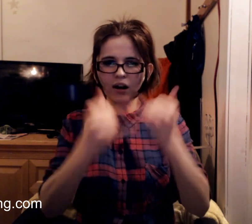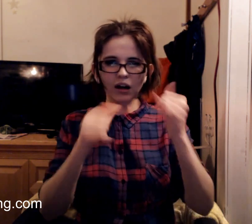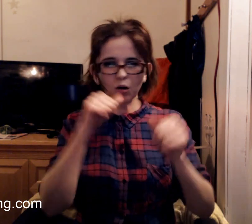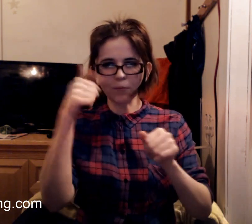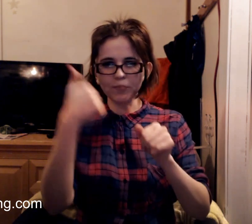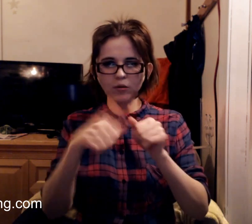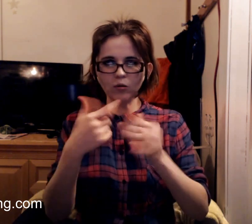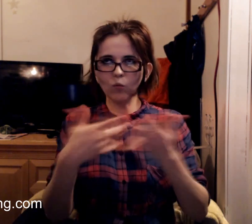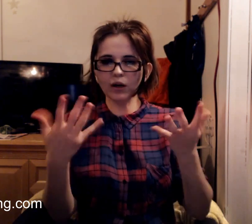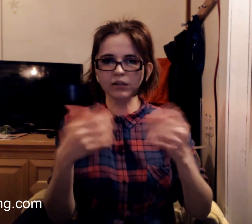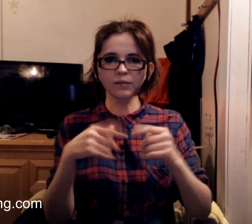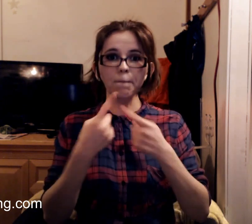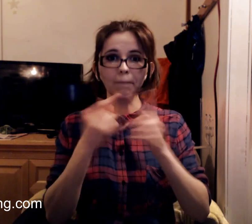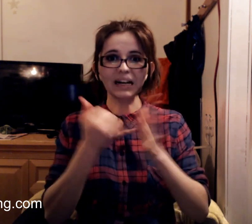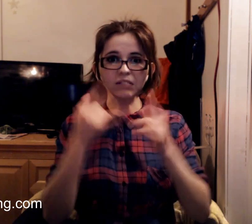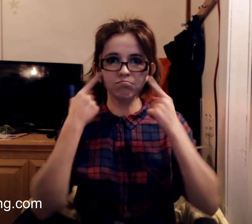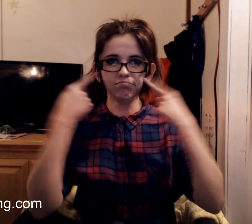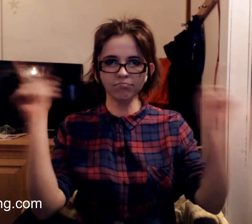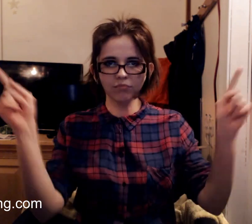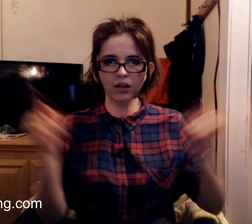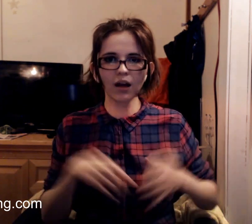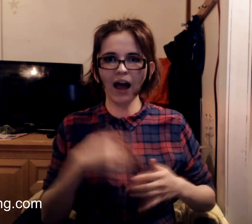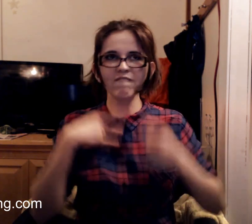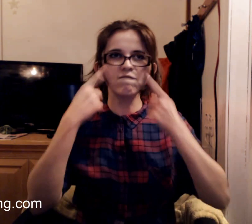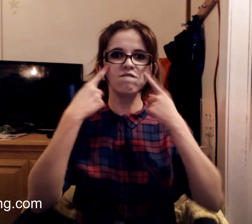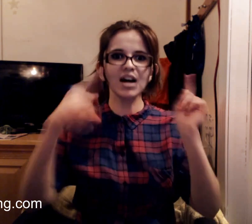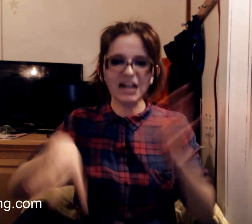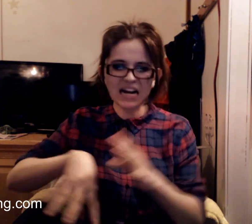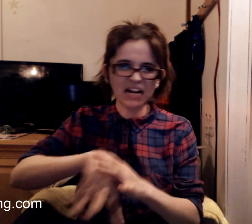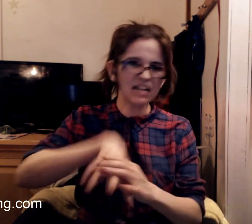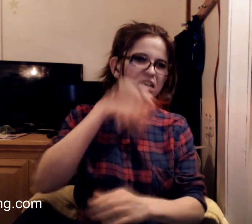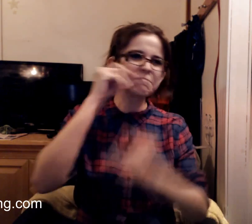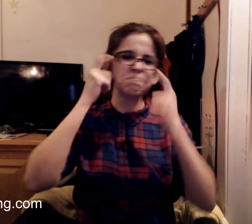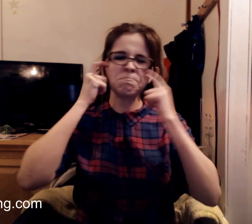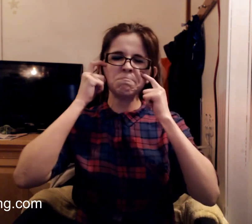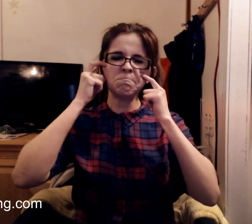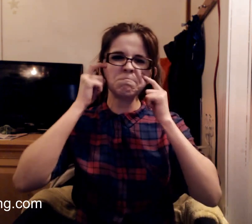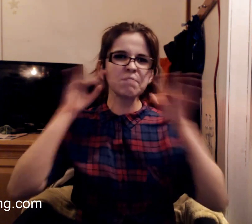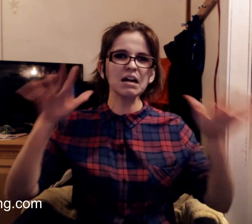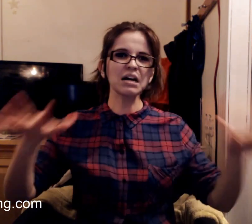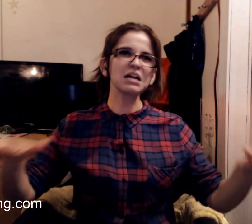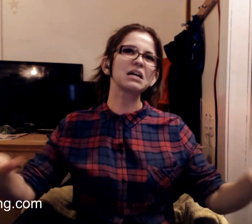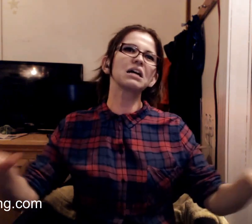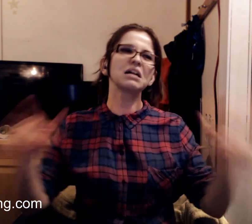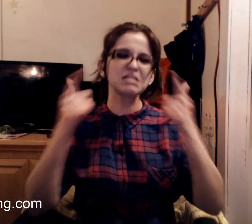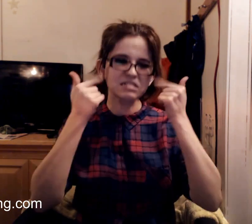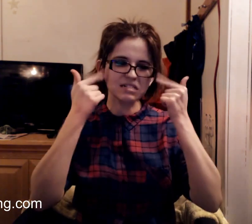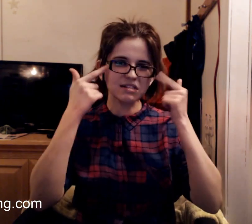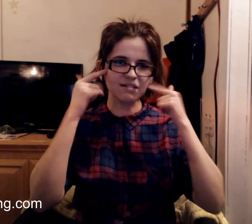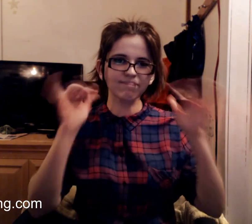And finally the last...don't remember what kind of a force that was that but it was successful. Finally, I came out and bawled out loud.